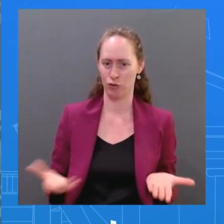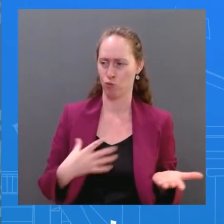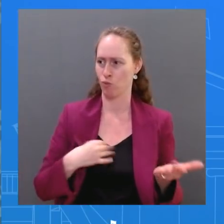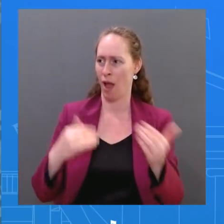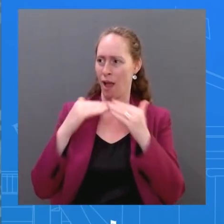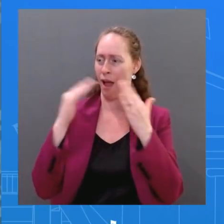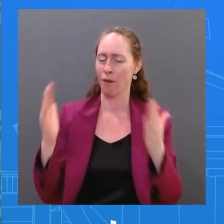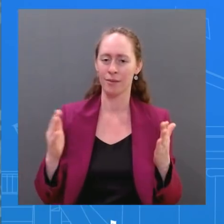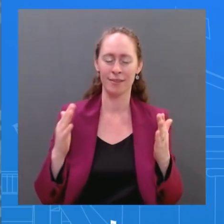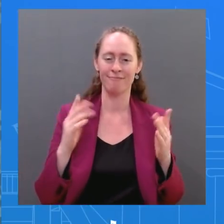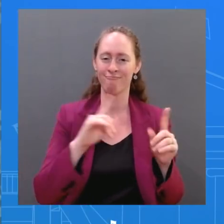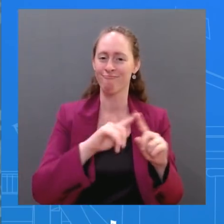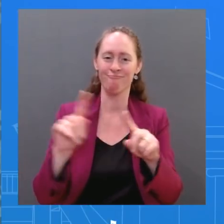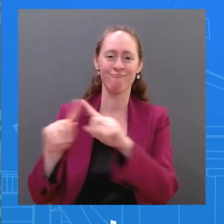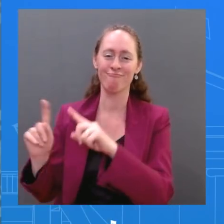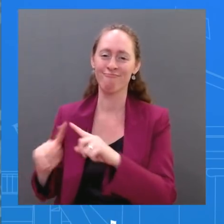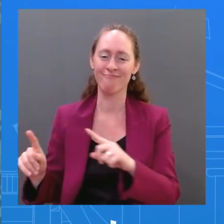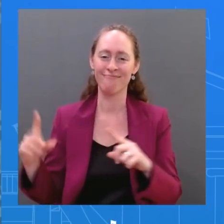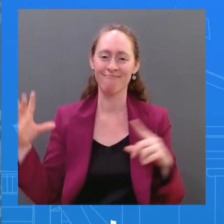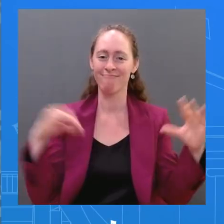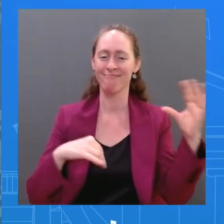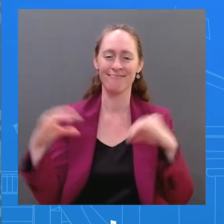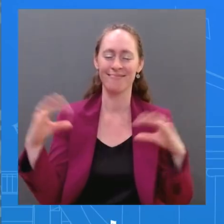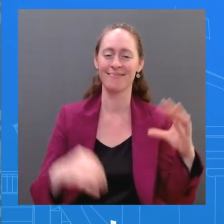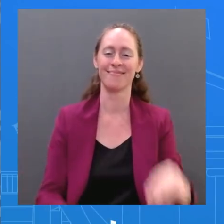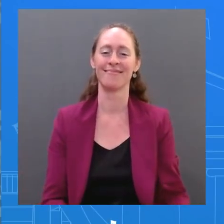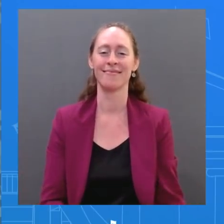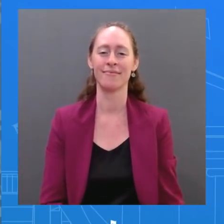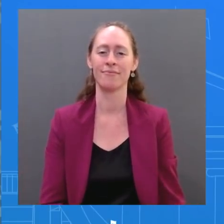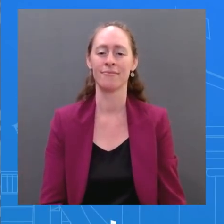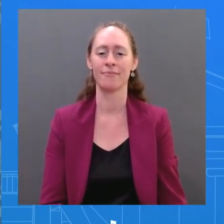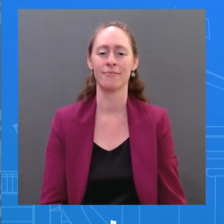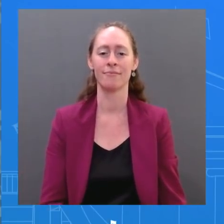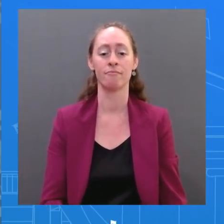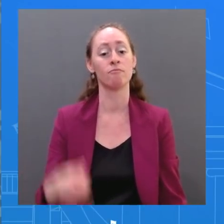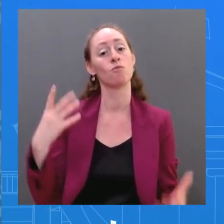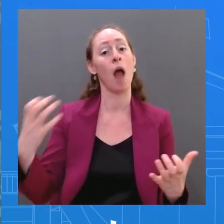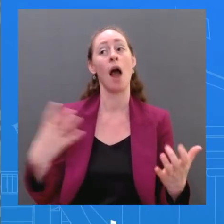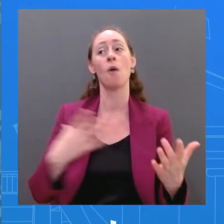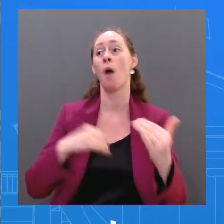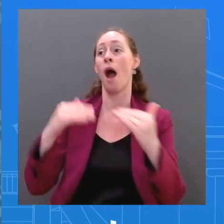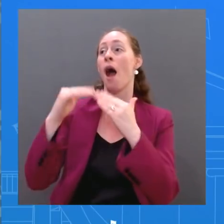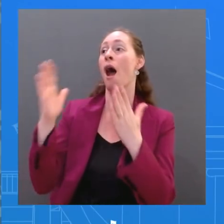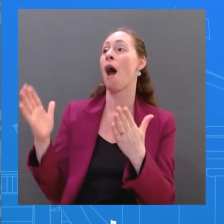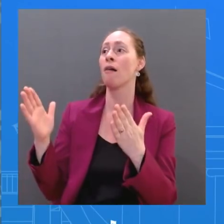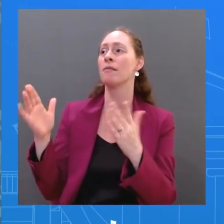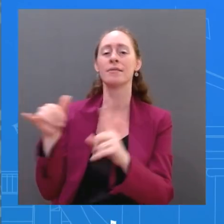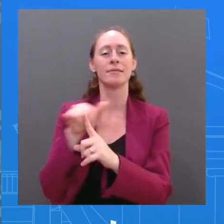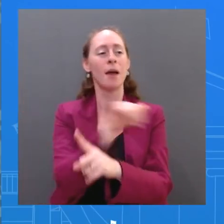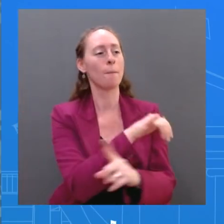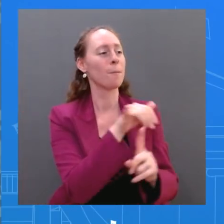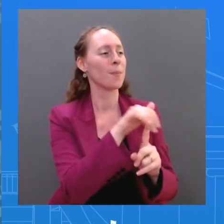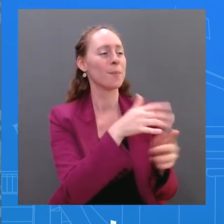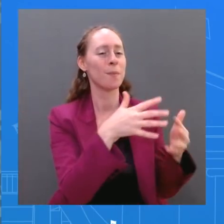that looks like America. And so that is a priority for him. I cannot speak to that particular vacancy --